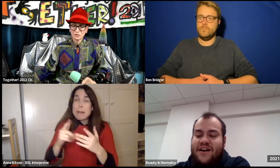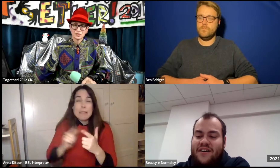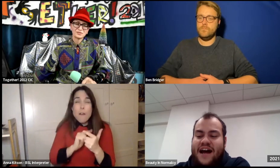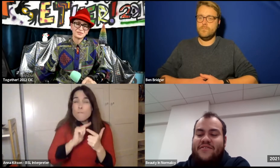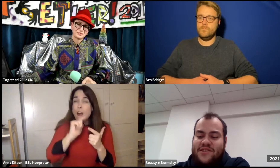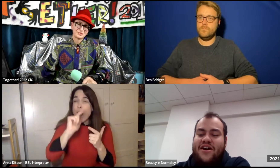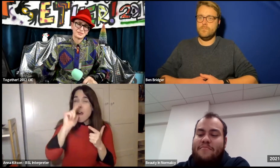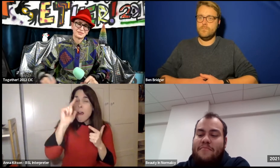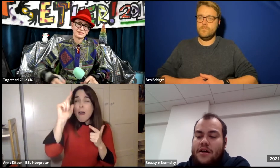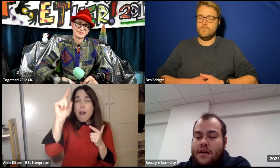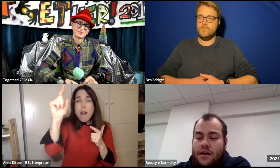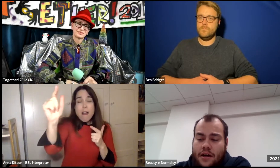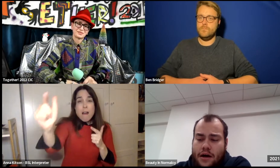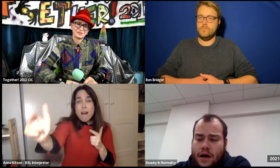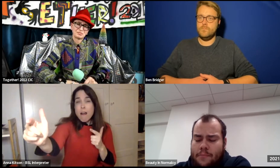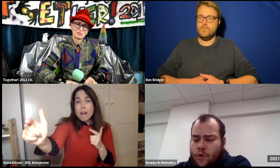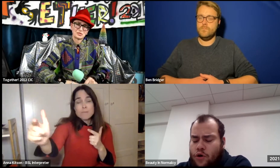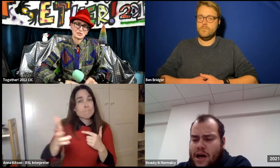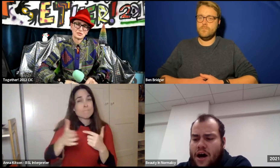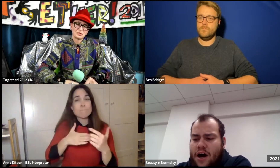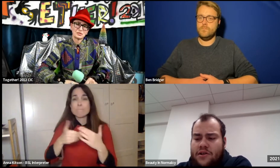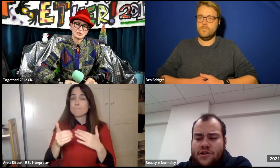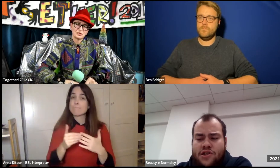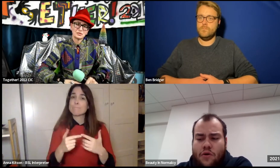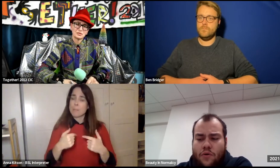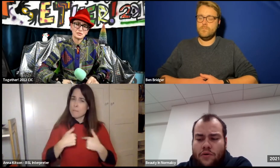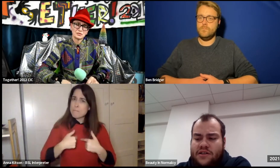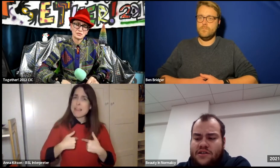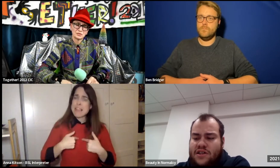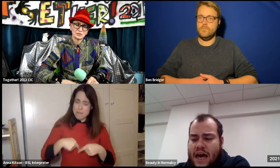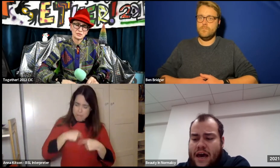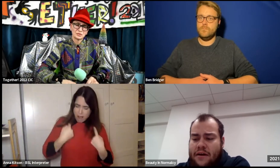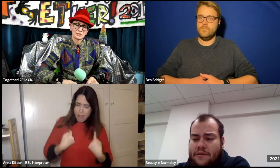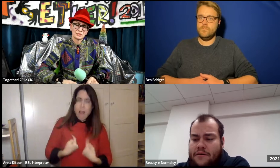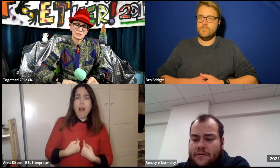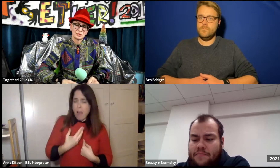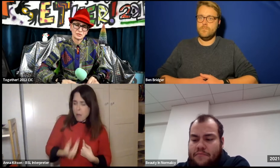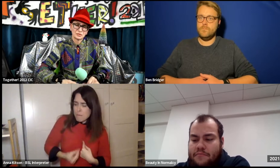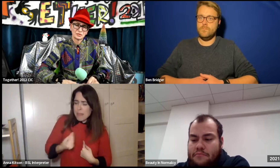I poured my heart and soul Into caring though